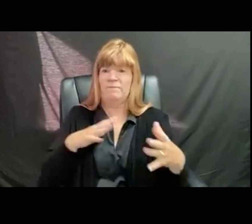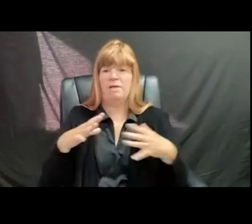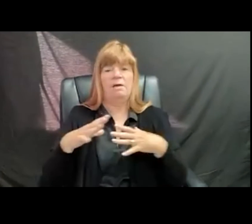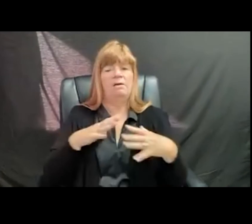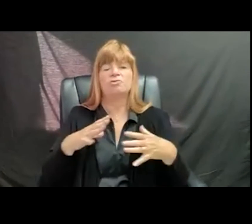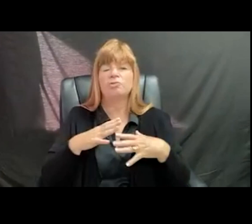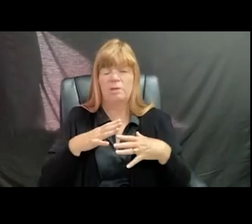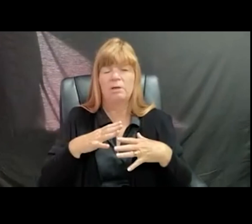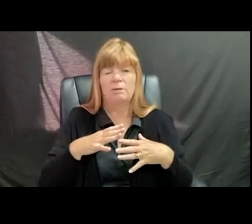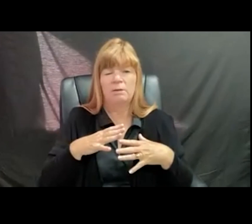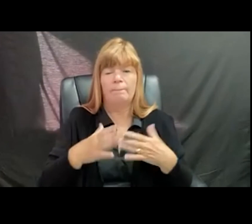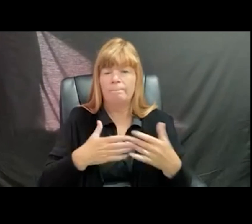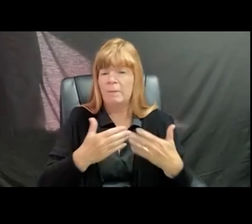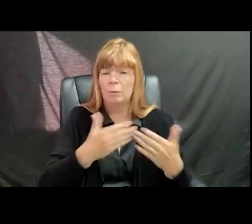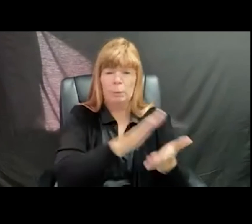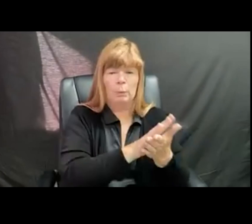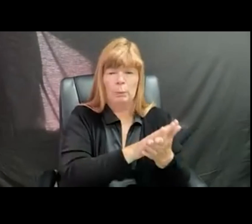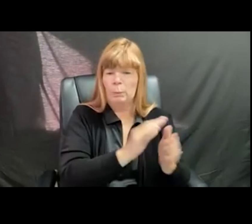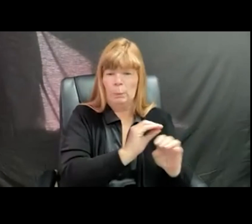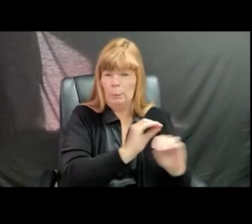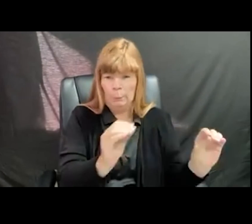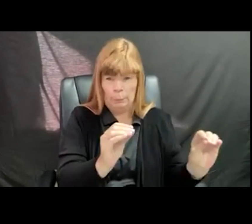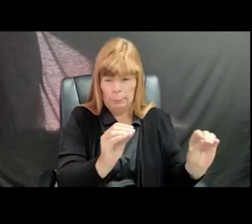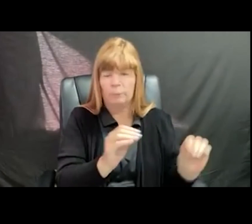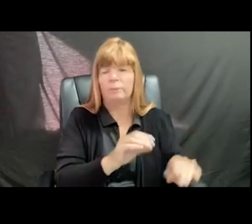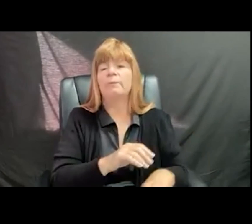even though school's not in session there's a lot of that kind of